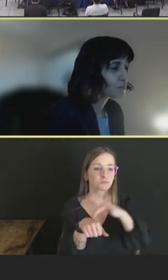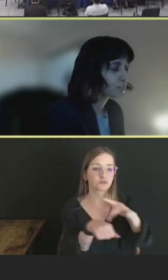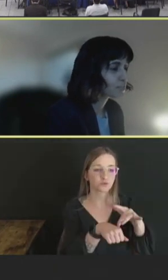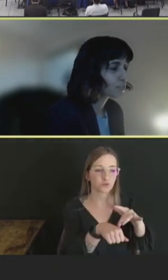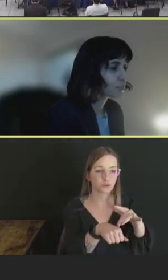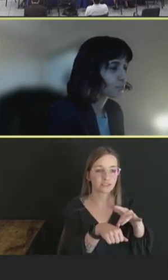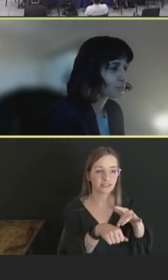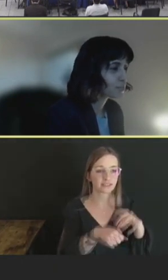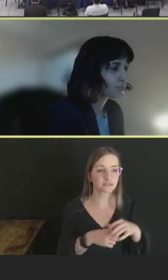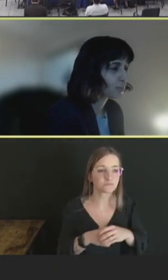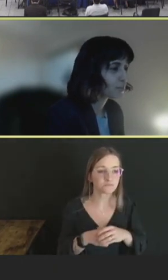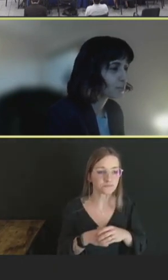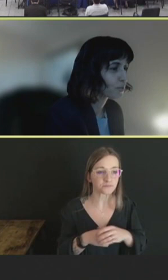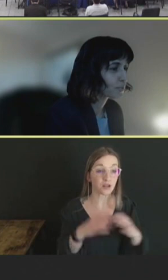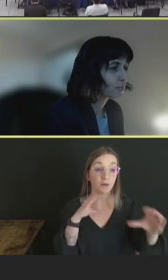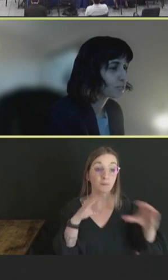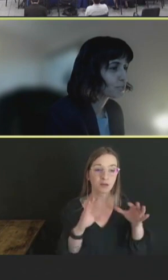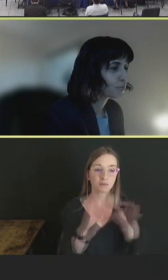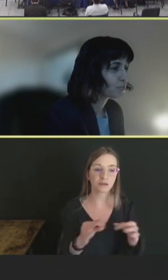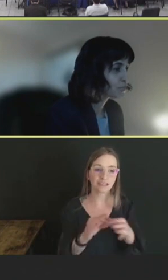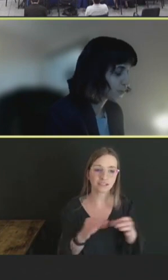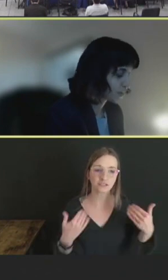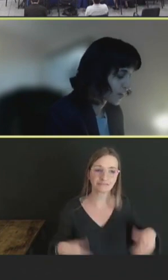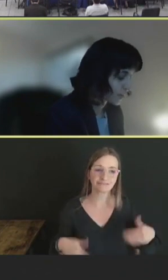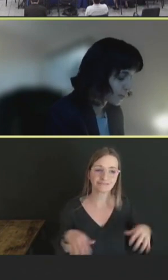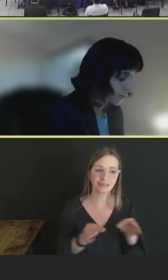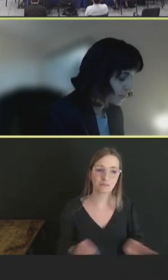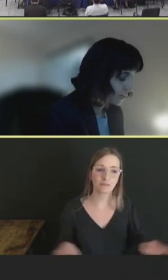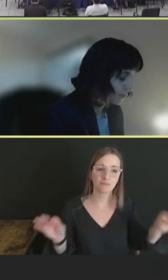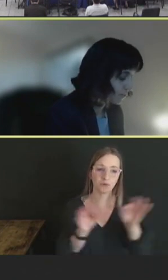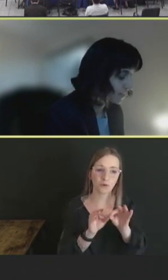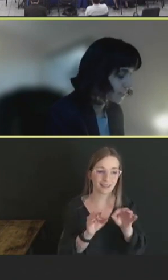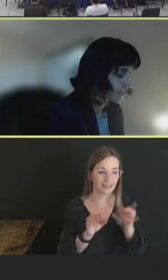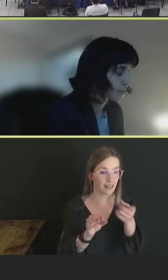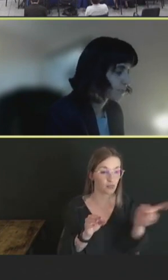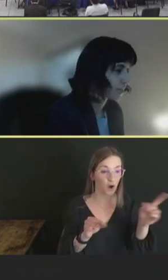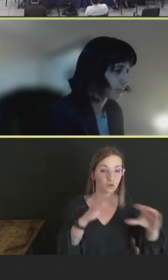messages are particularly important to reduce fear and encourage vaccine uptake.